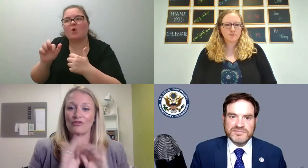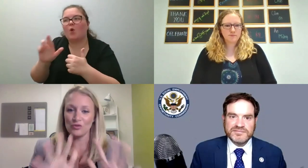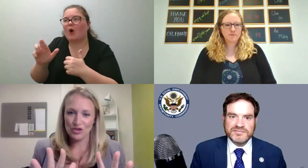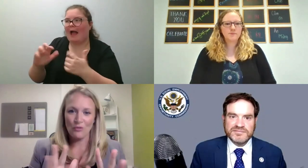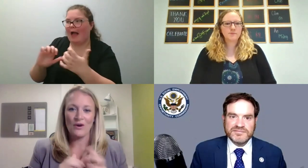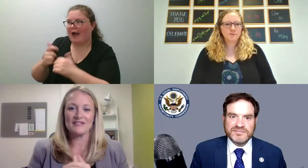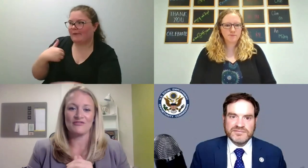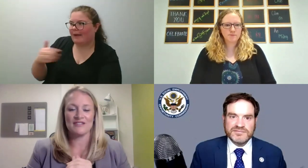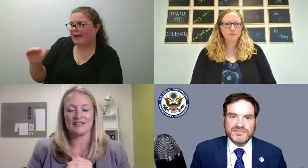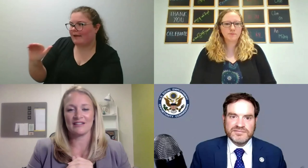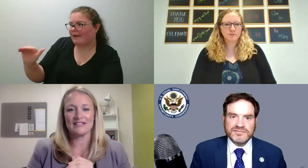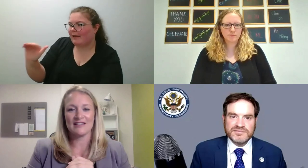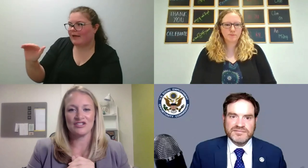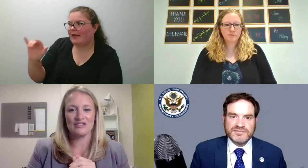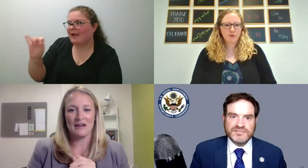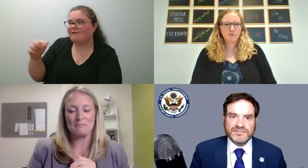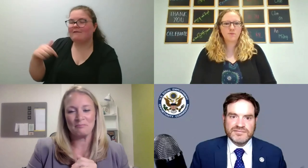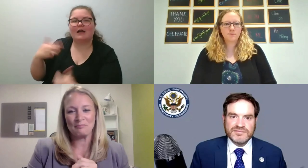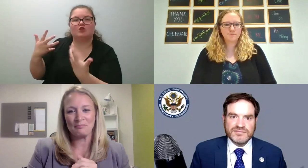if you don't want to physically touch them?